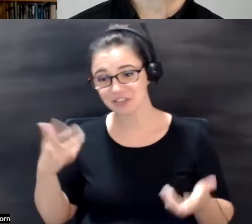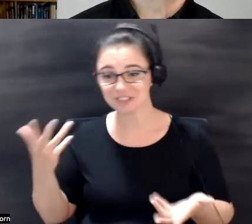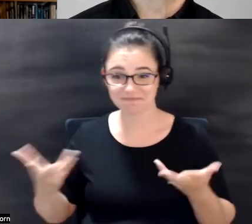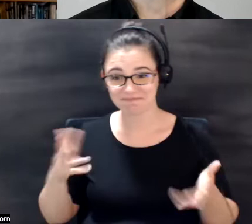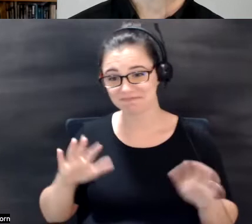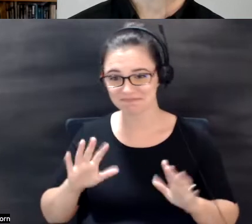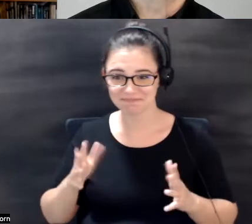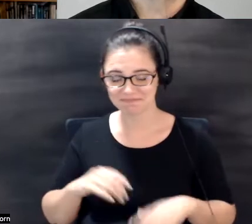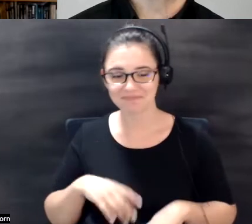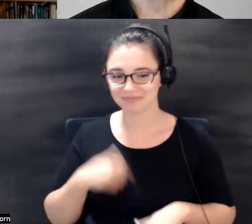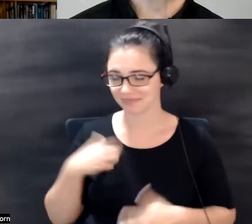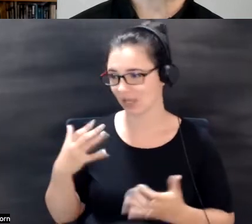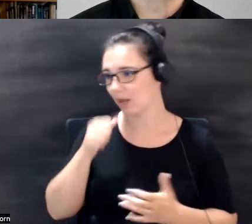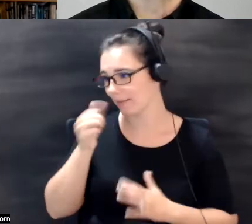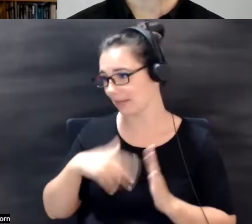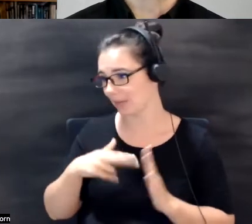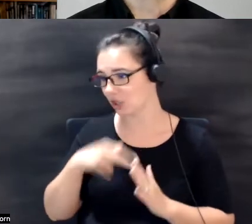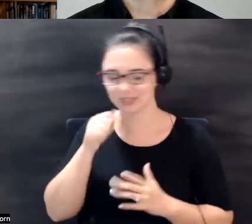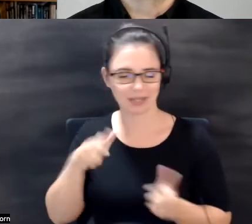Do I want peanut butter isn't a very big choice, but there are other ones.